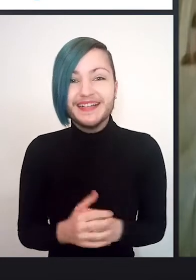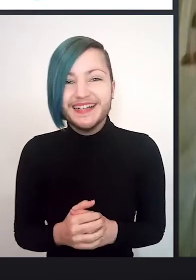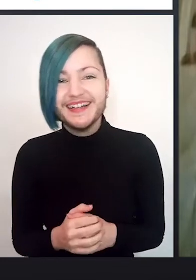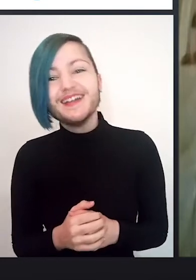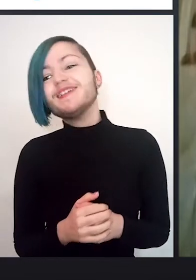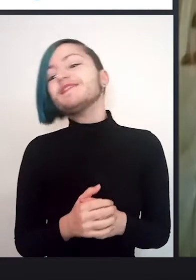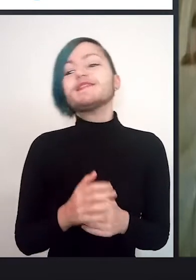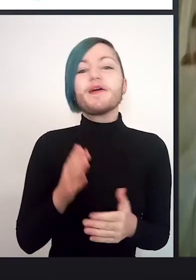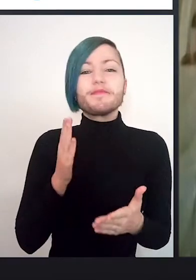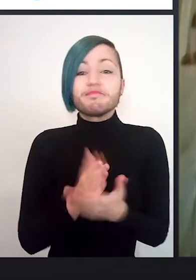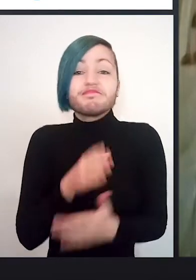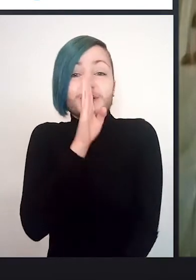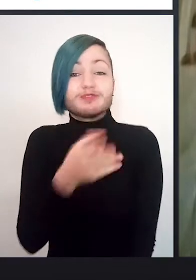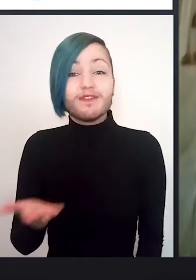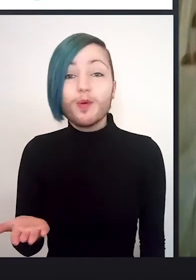So, very straightforward actually.